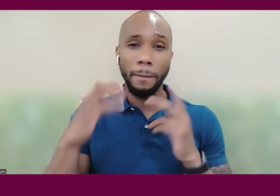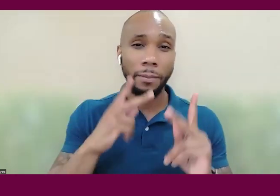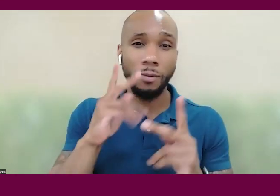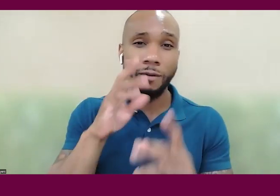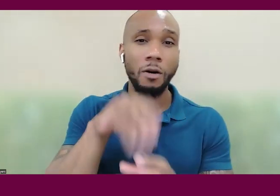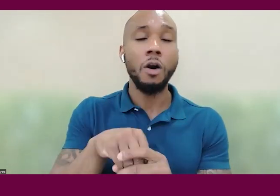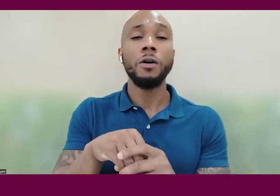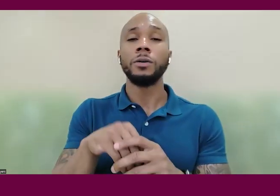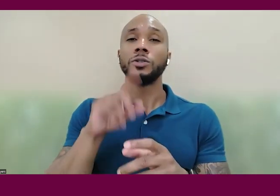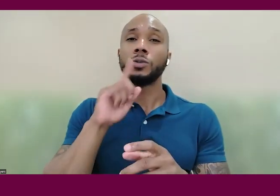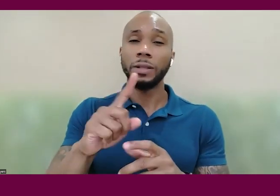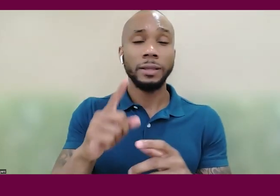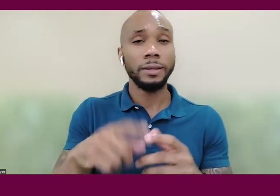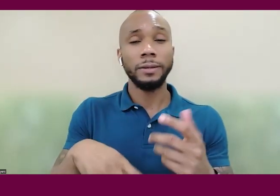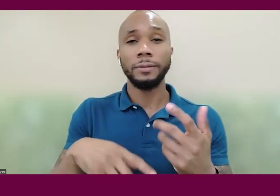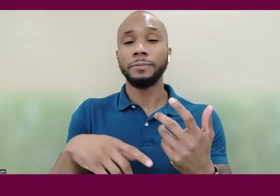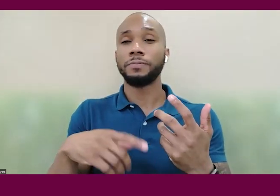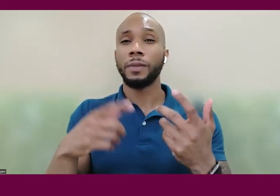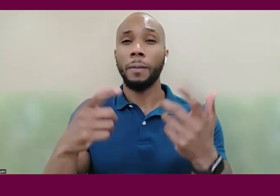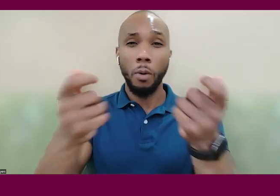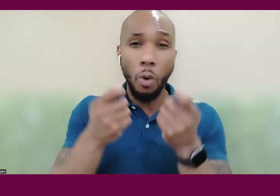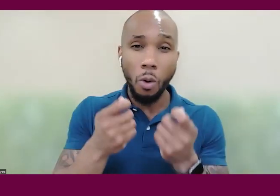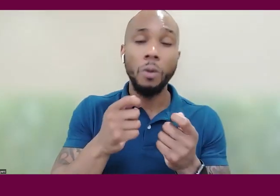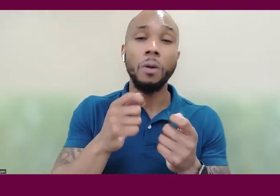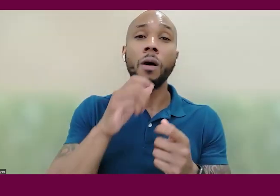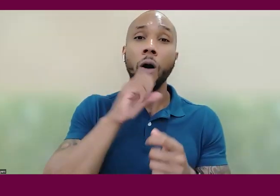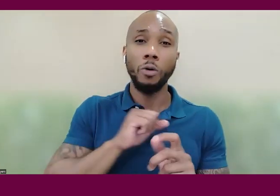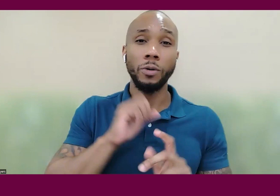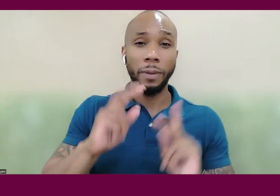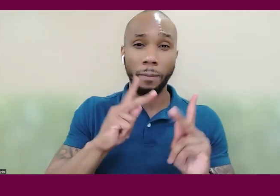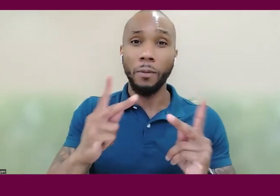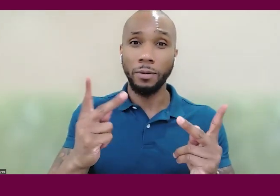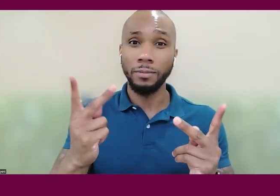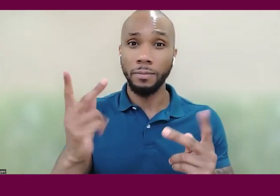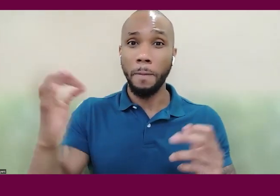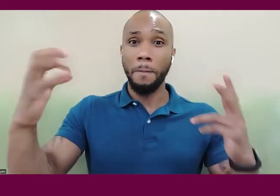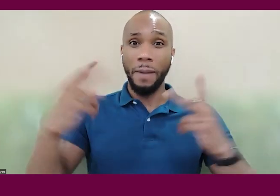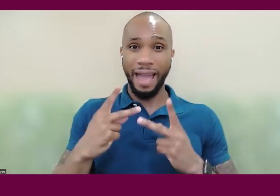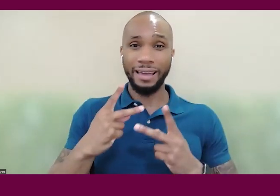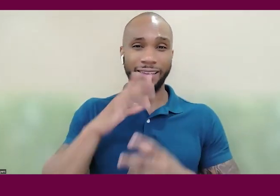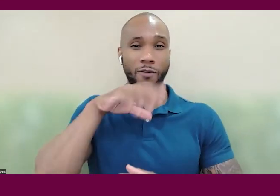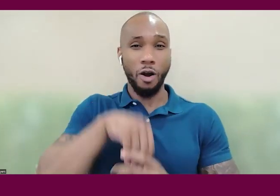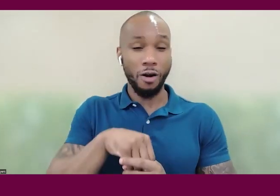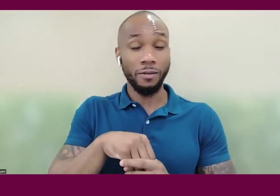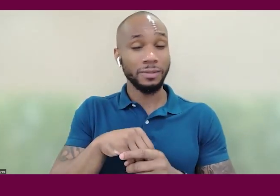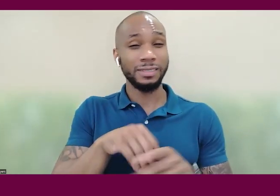involved, to pull older people back into it. I think that's just as important.